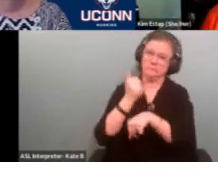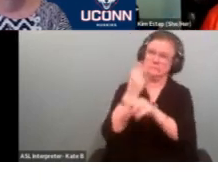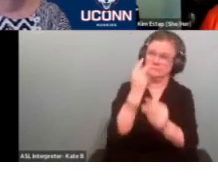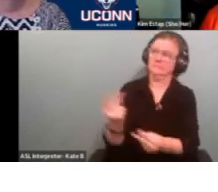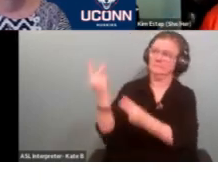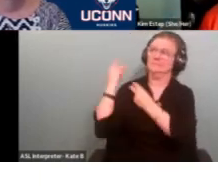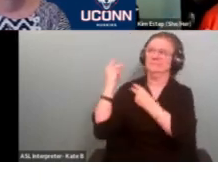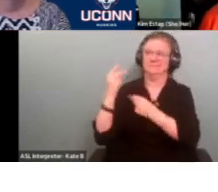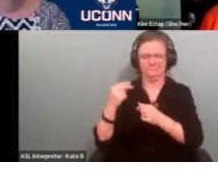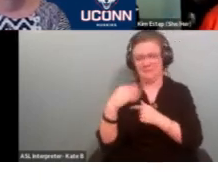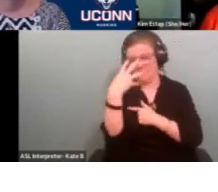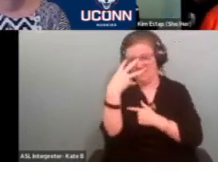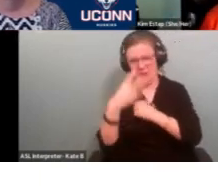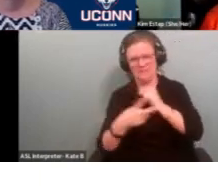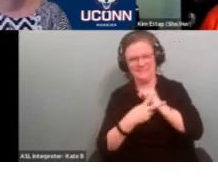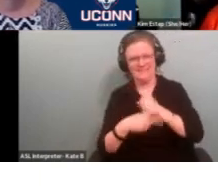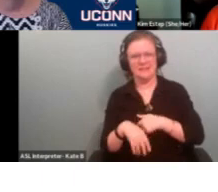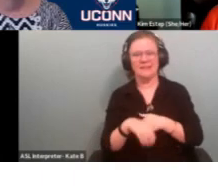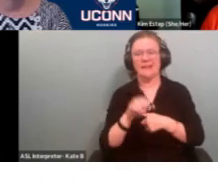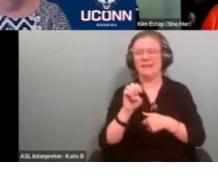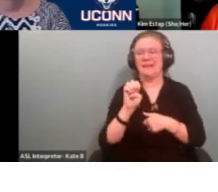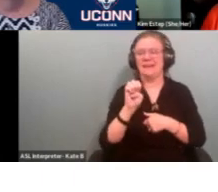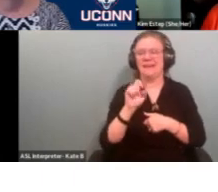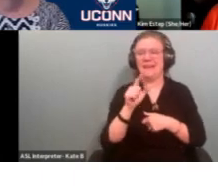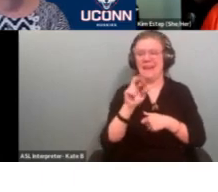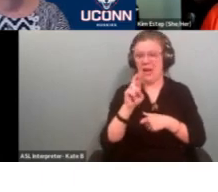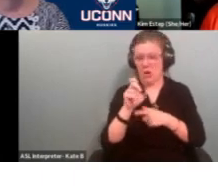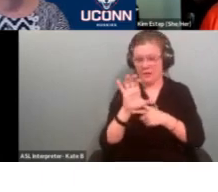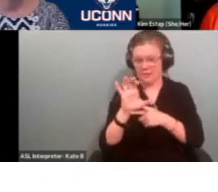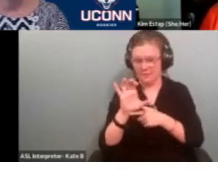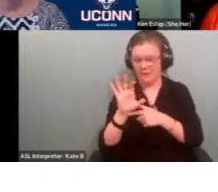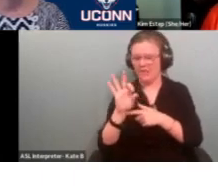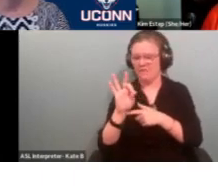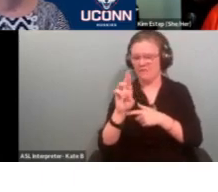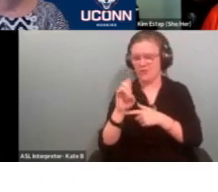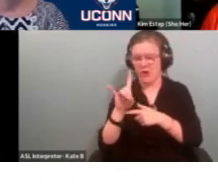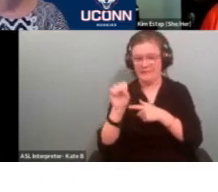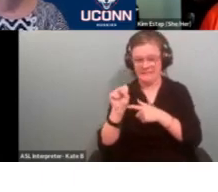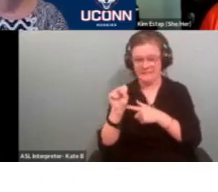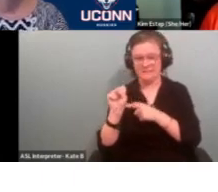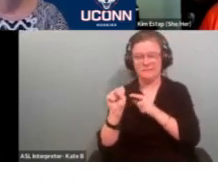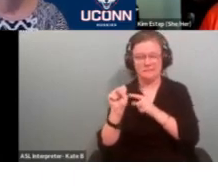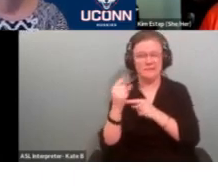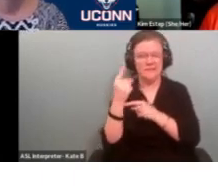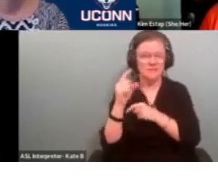video sits, but Eric Bruns, who if you're not familiar, he is one of the co-directors for the